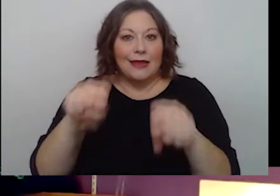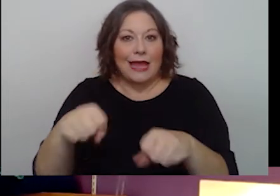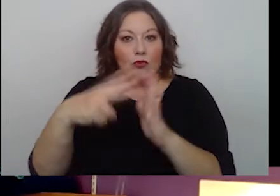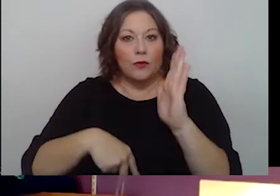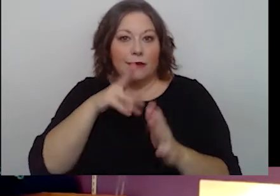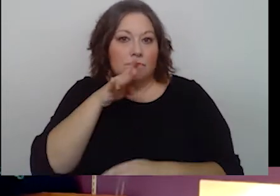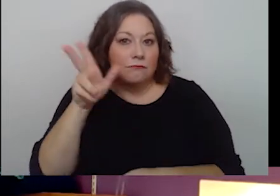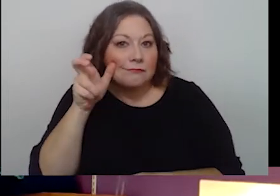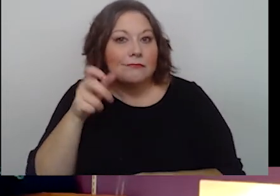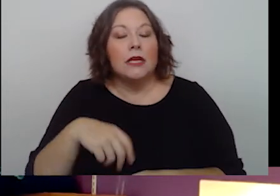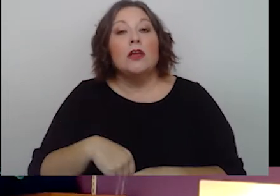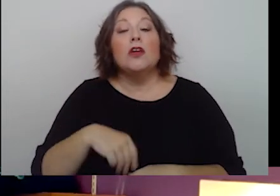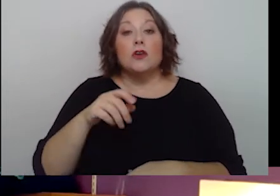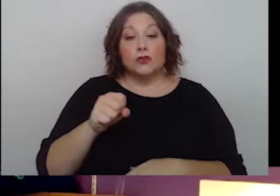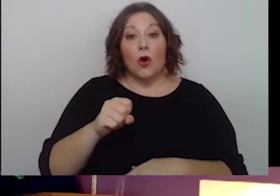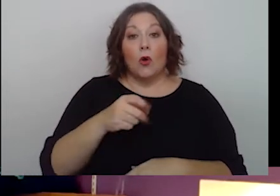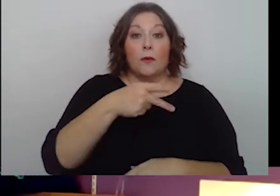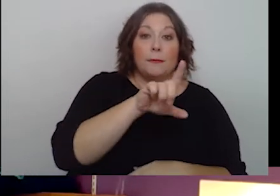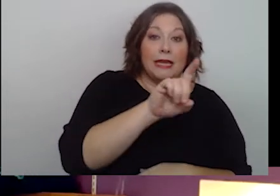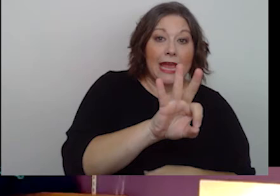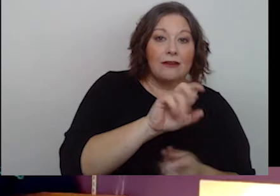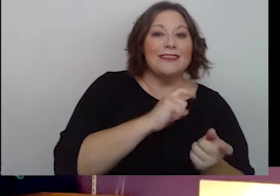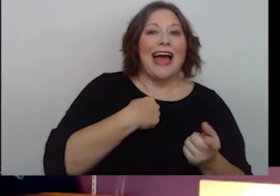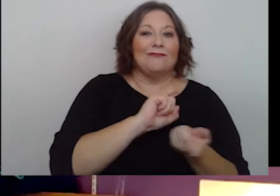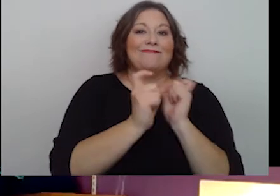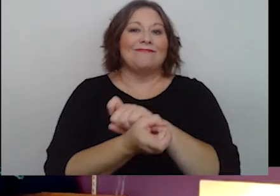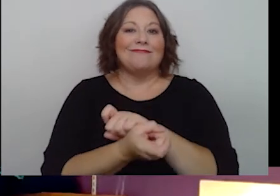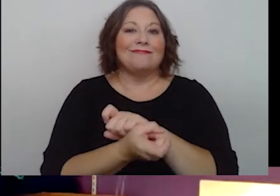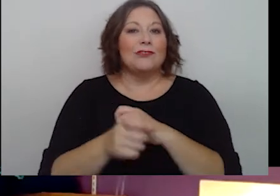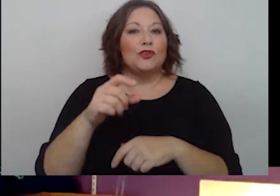So I just convert PDFs into Word documents and then I'm set.